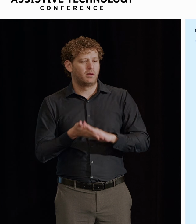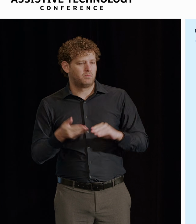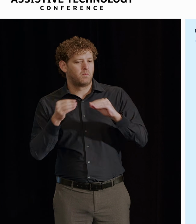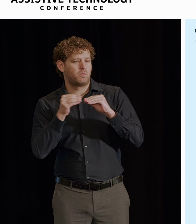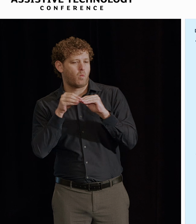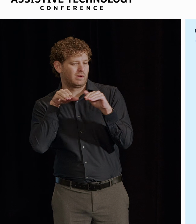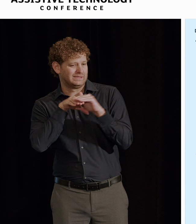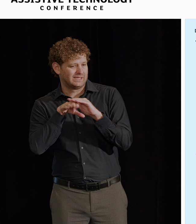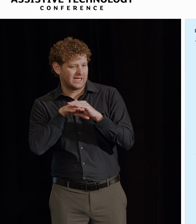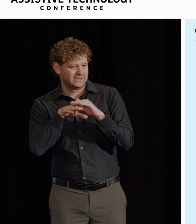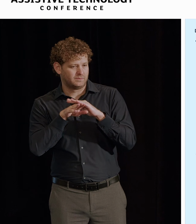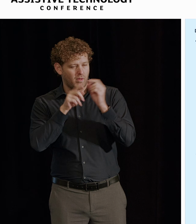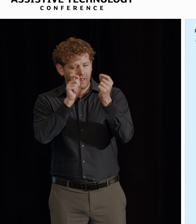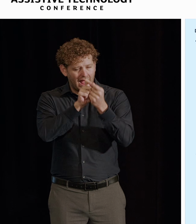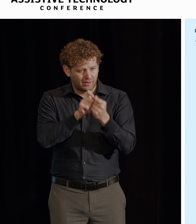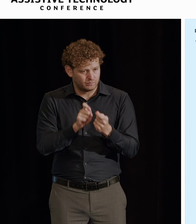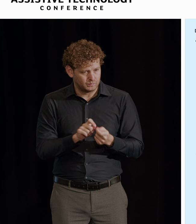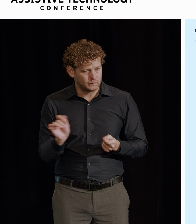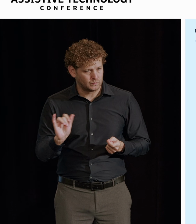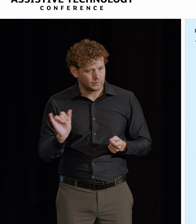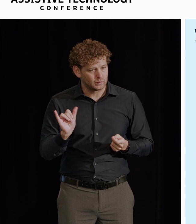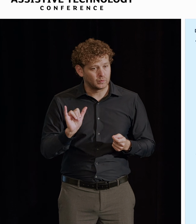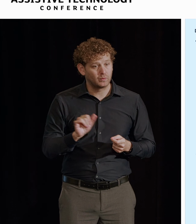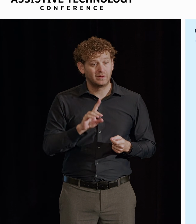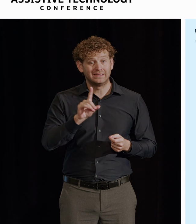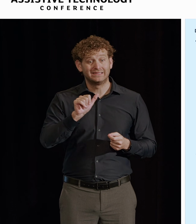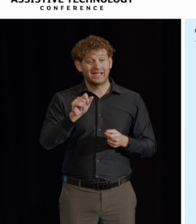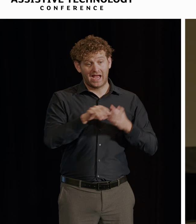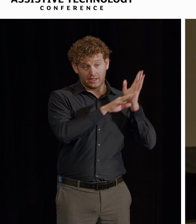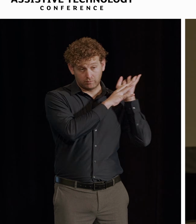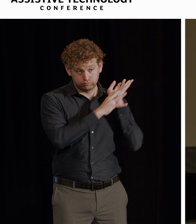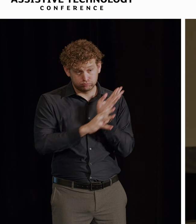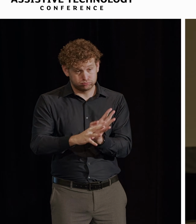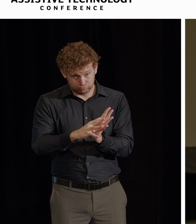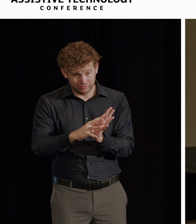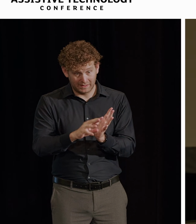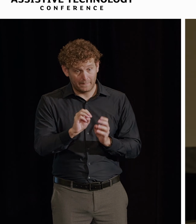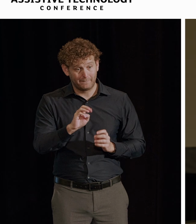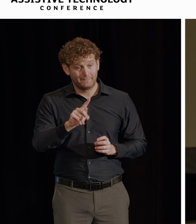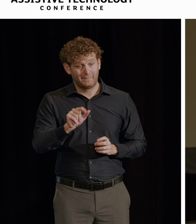All the data is anonymized, and users maintain full control of what's being shared.